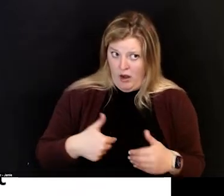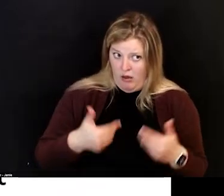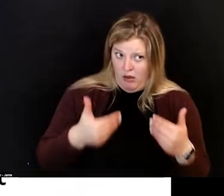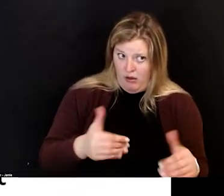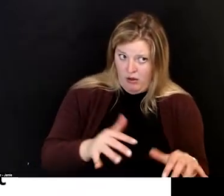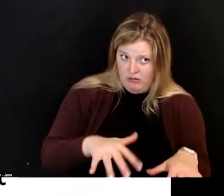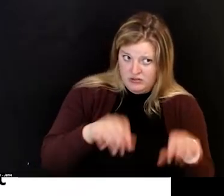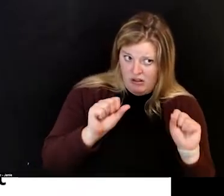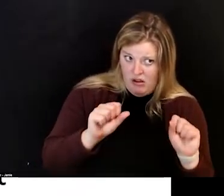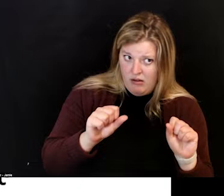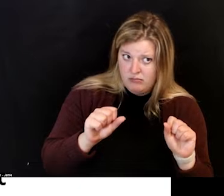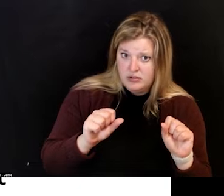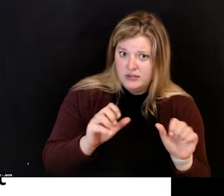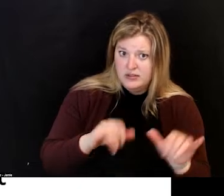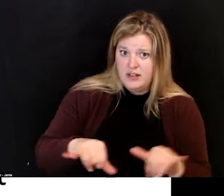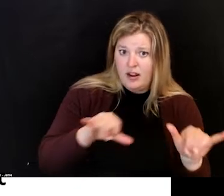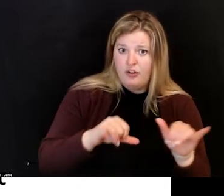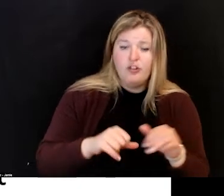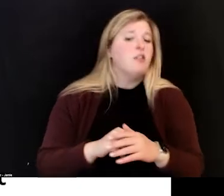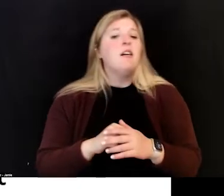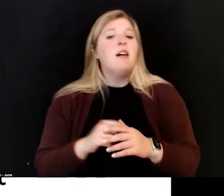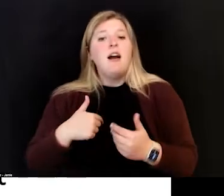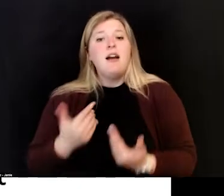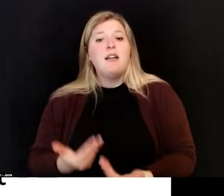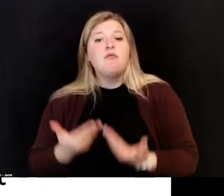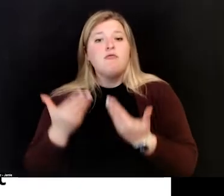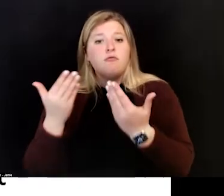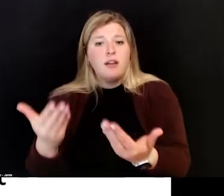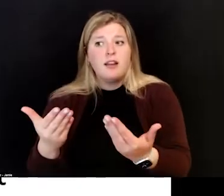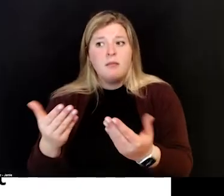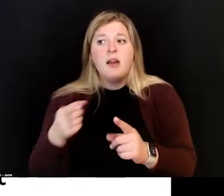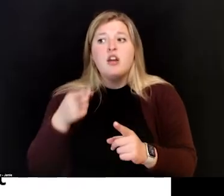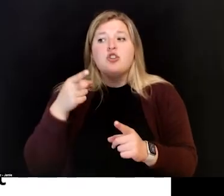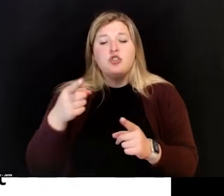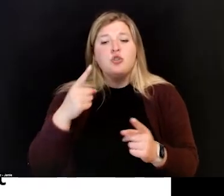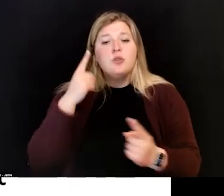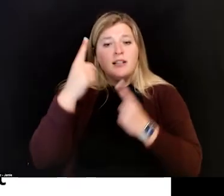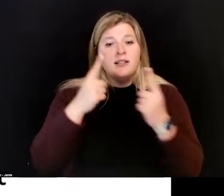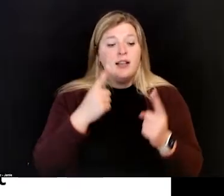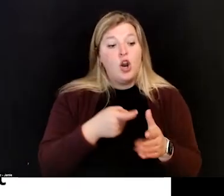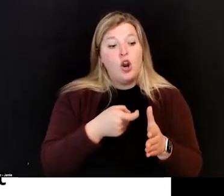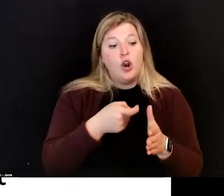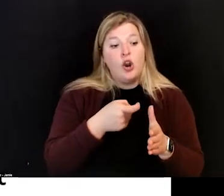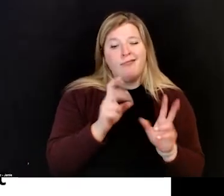And I recommend you really consider the cost of adoption against the gain.